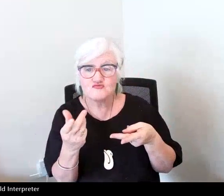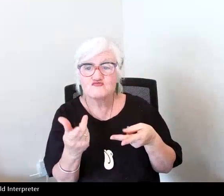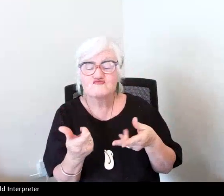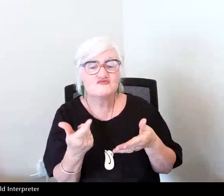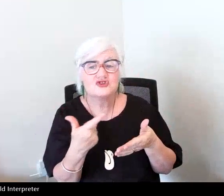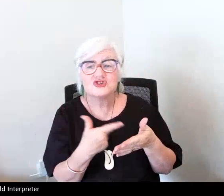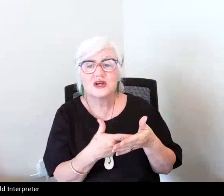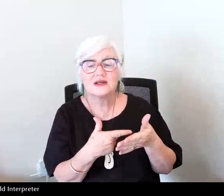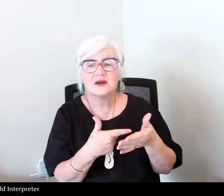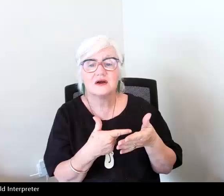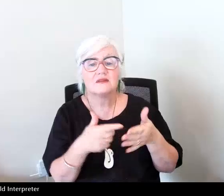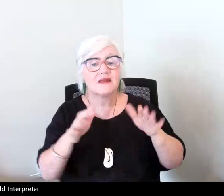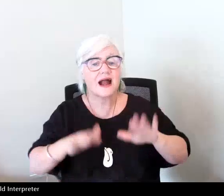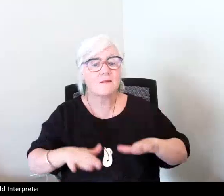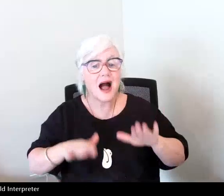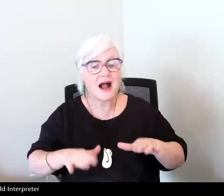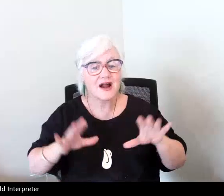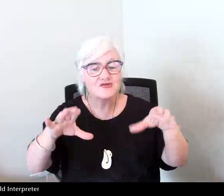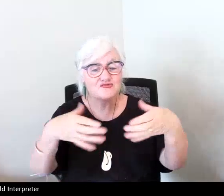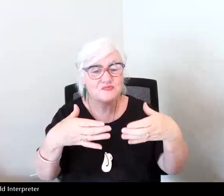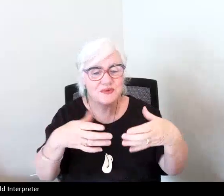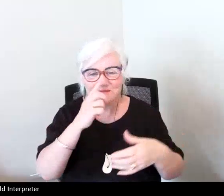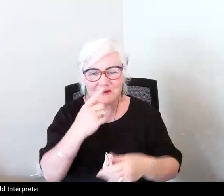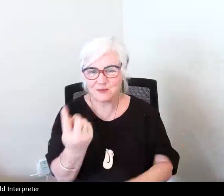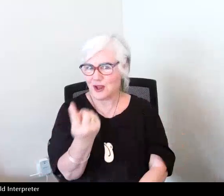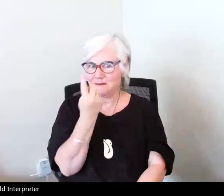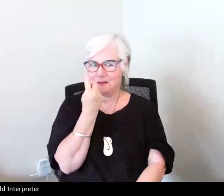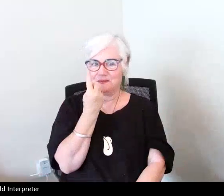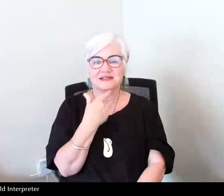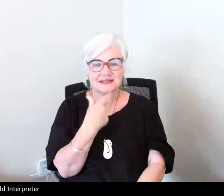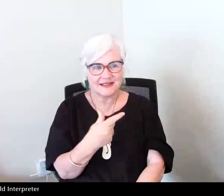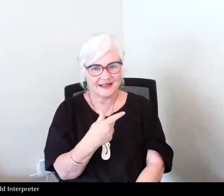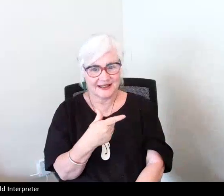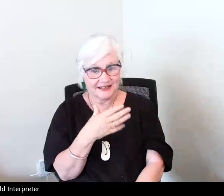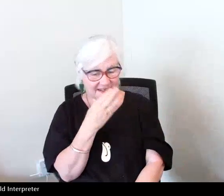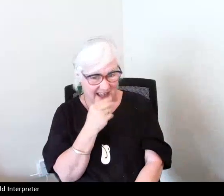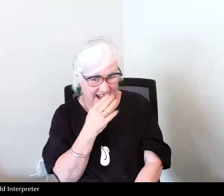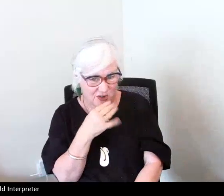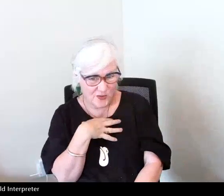Services kapa haka group and people came up to us there, to Te Ahi Kaa, and other places